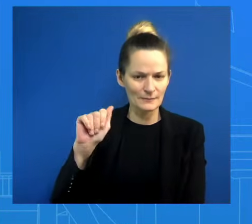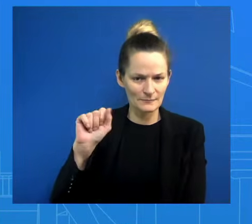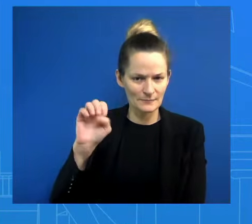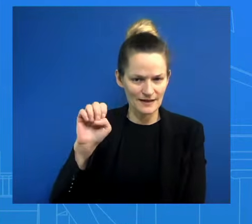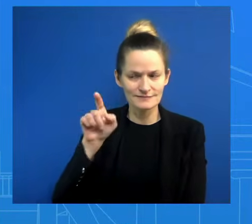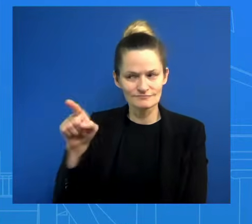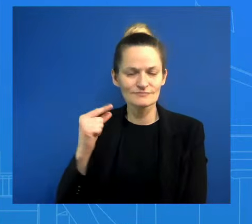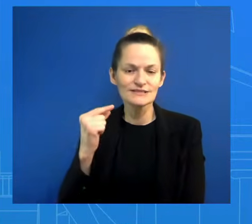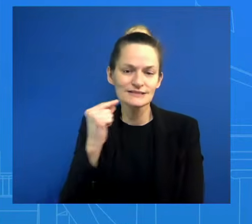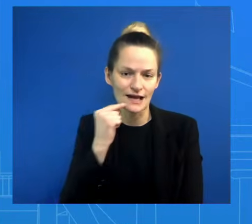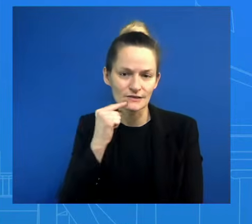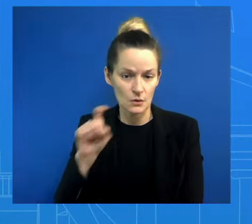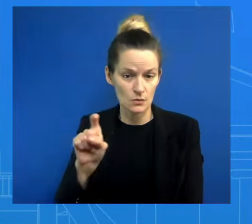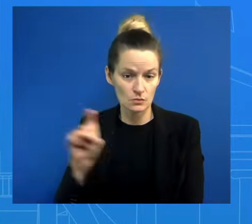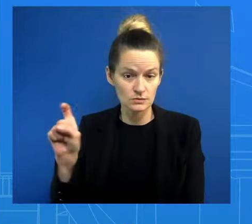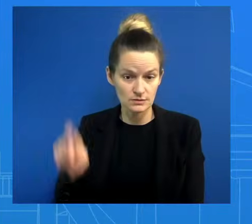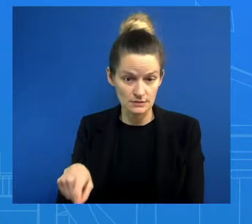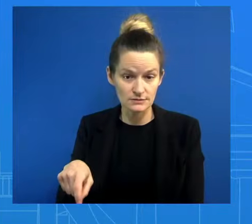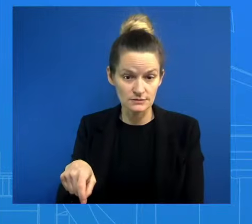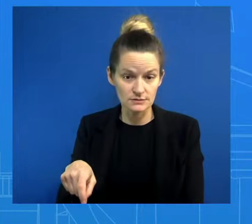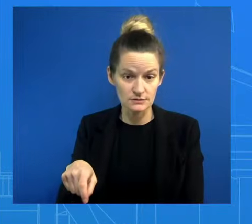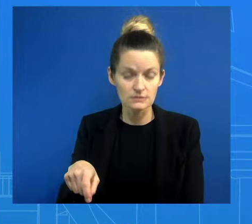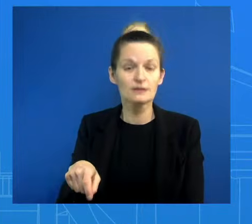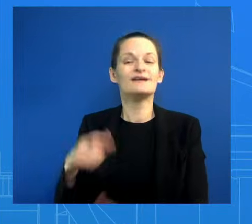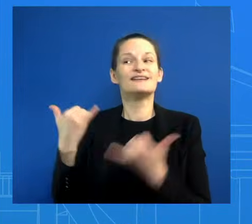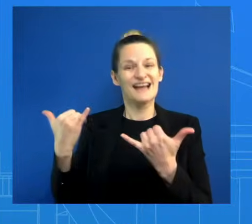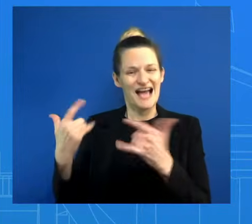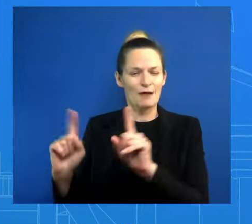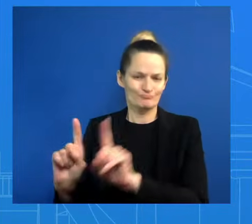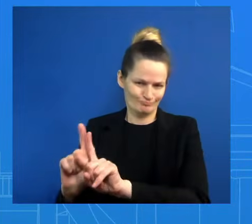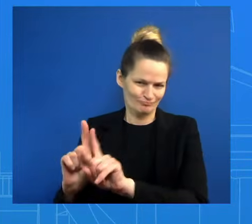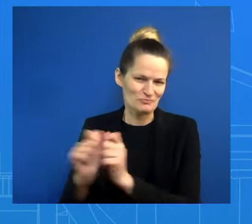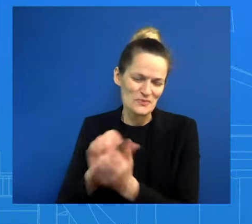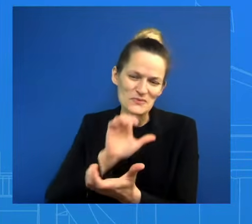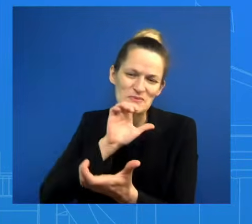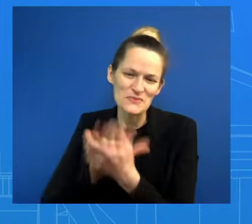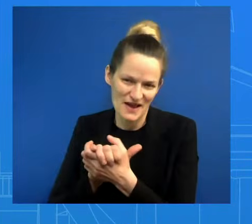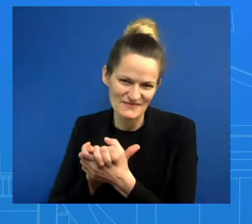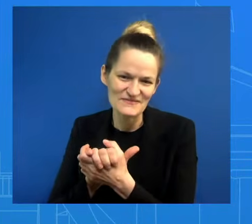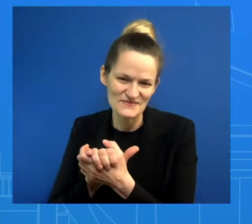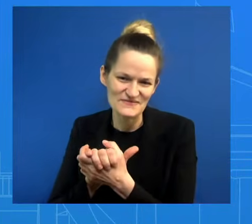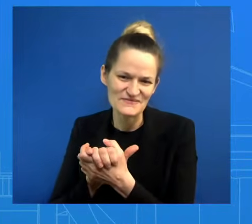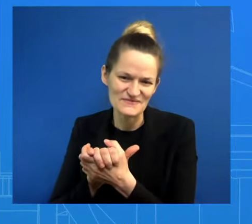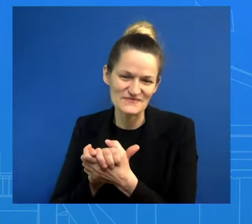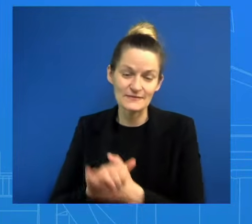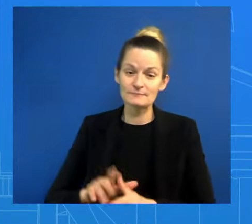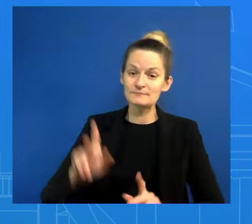U.S. officials who met her on the ground said she was in very good spirits, appears to be in good health.